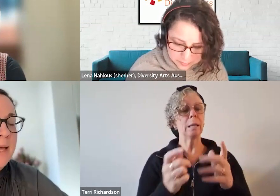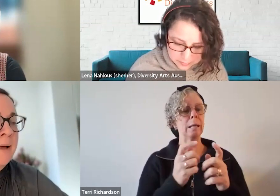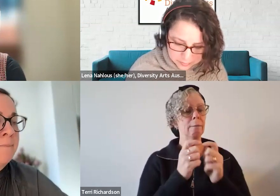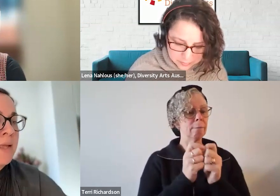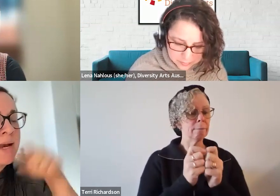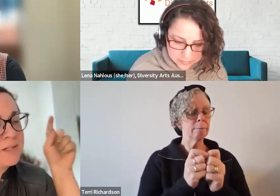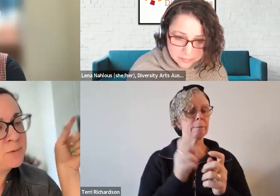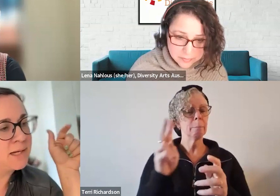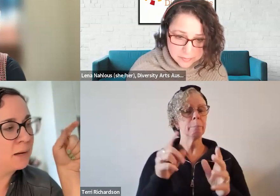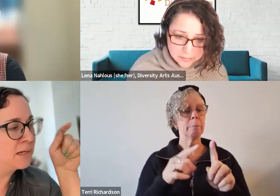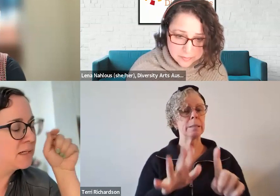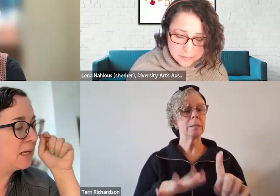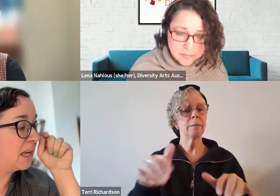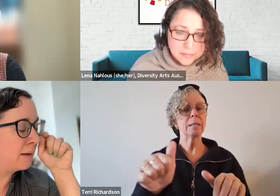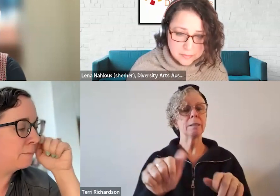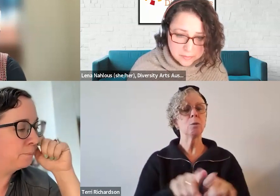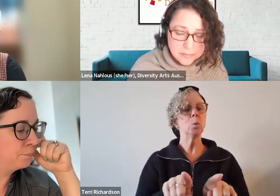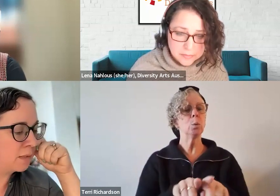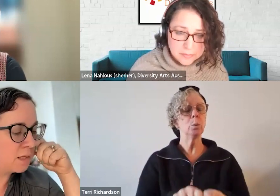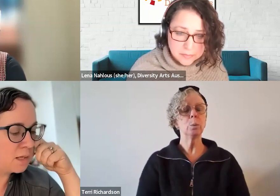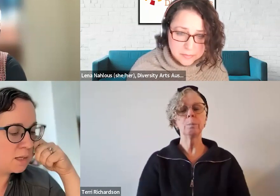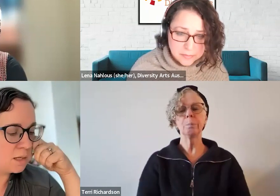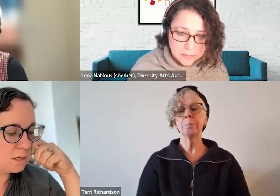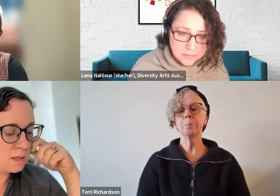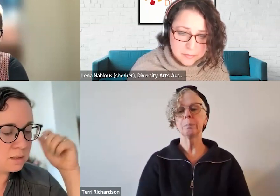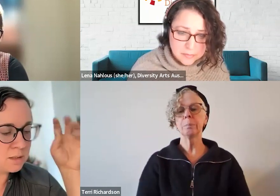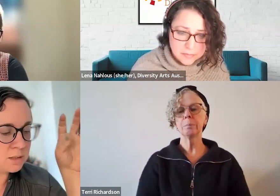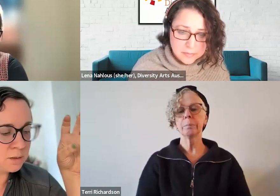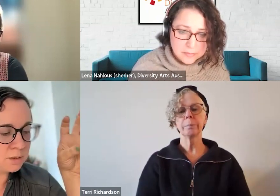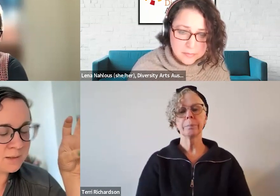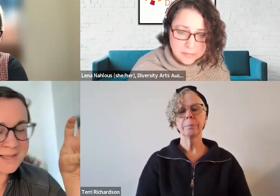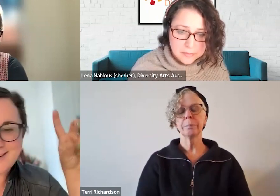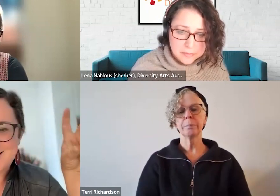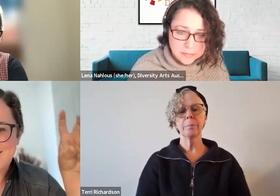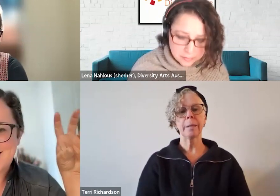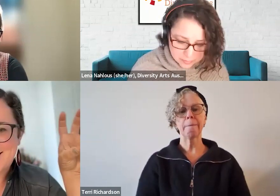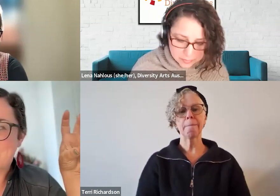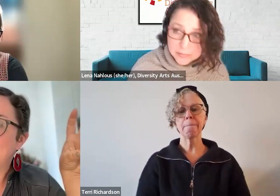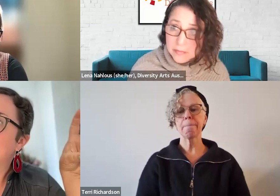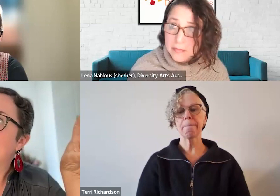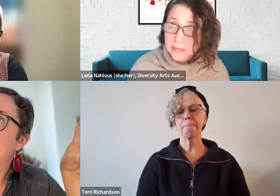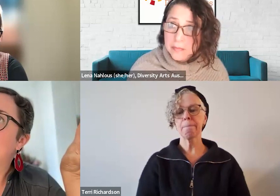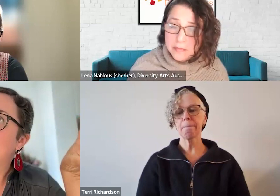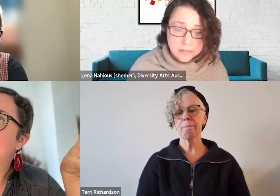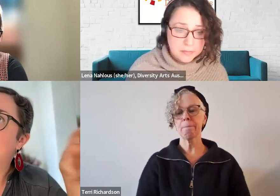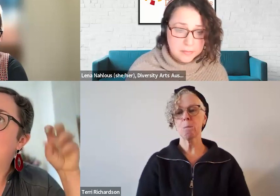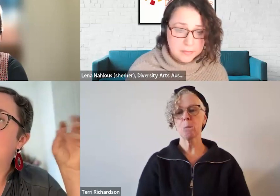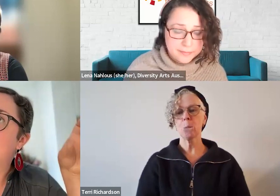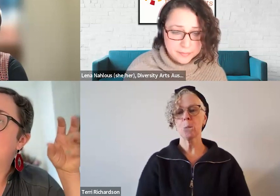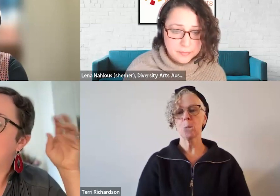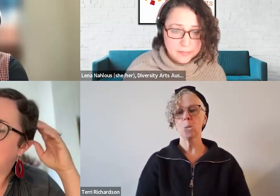And I just wanted to hark back to that difference that